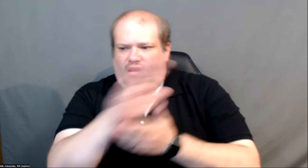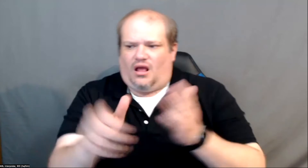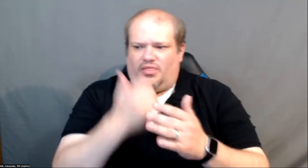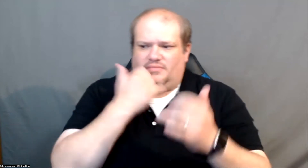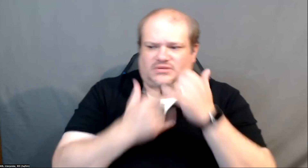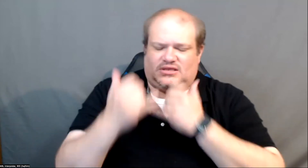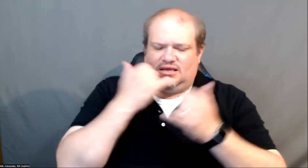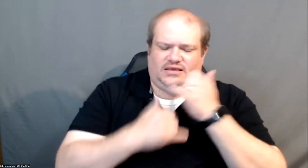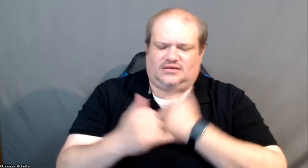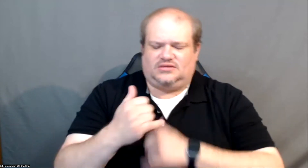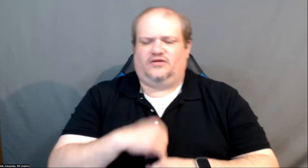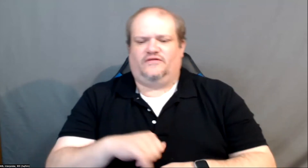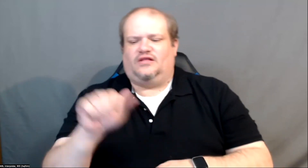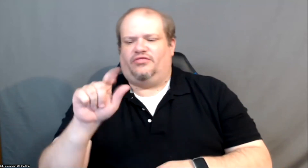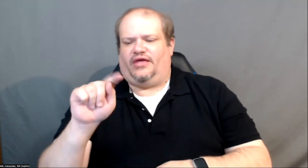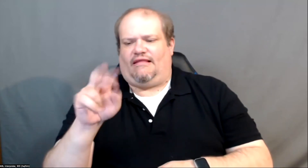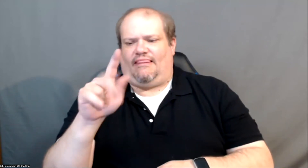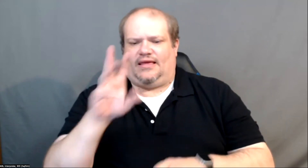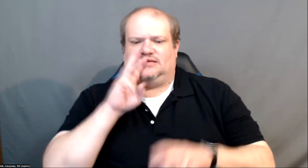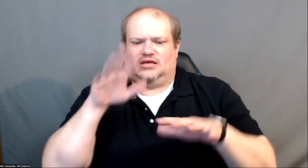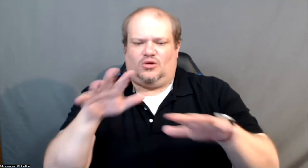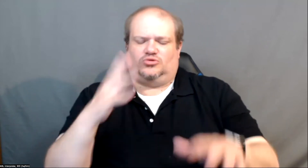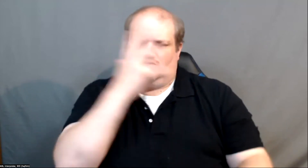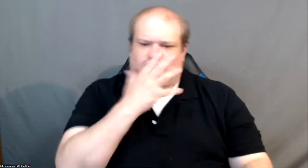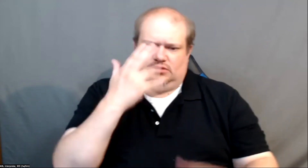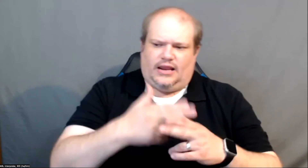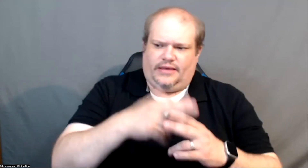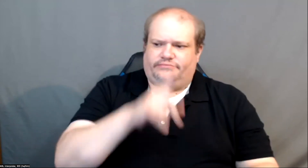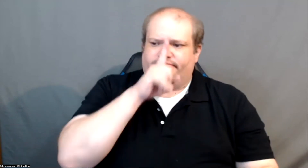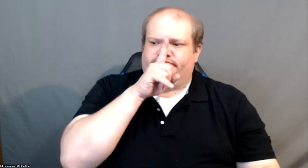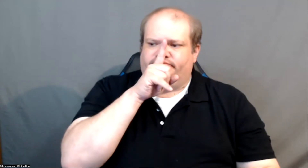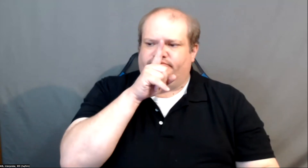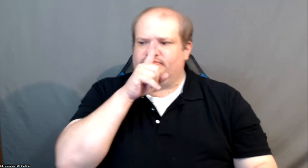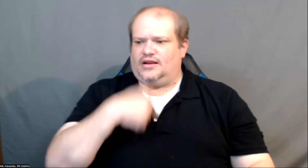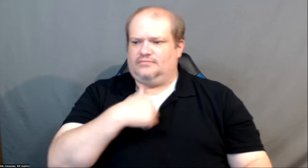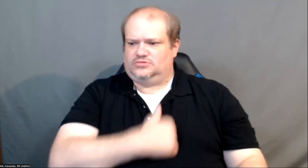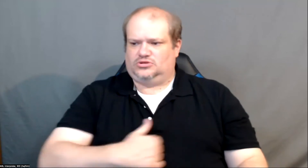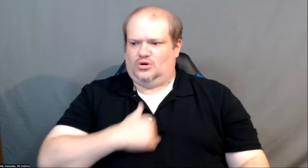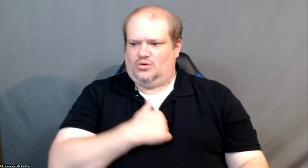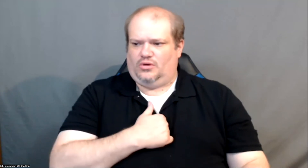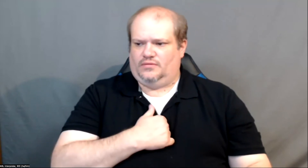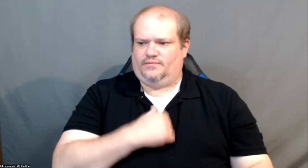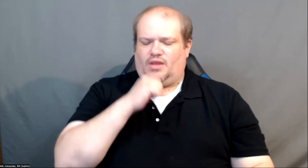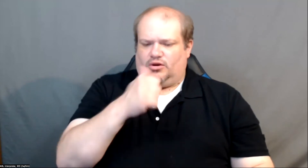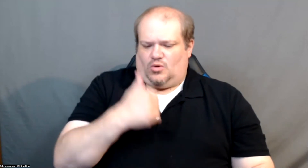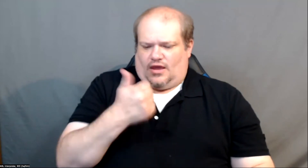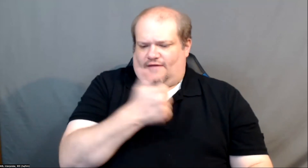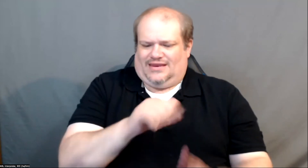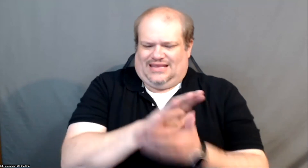of the Atlantic reside on my face. Nameless. I’m sorry, I don’t have any clean answers for you.